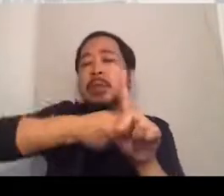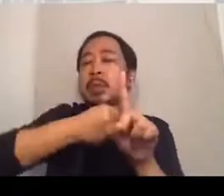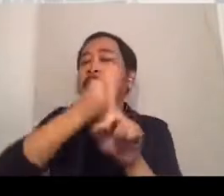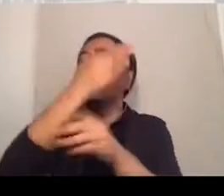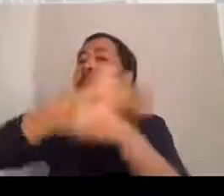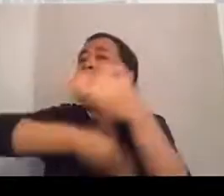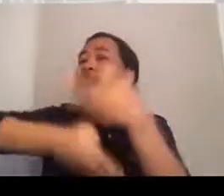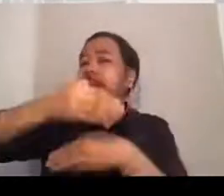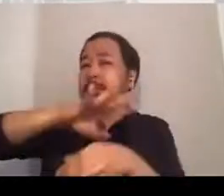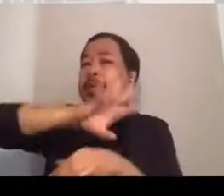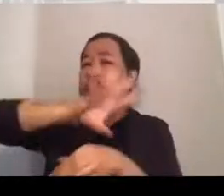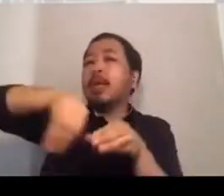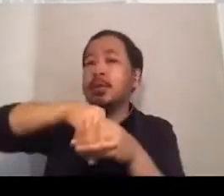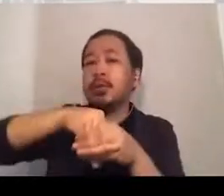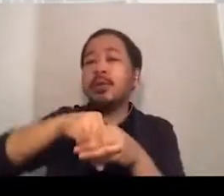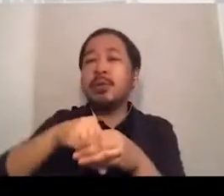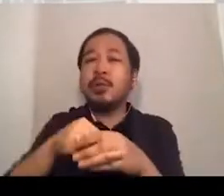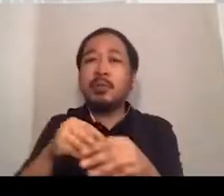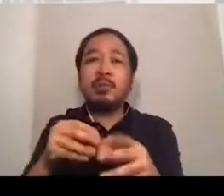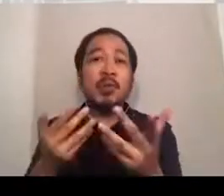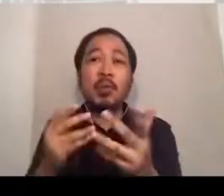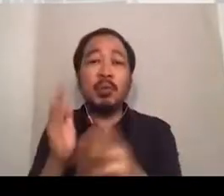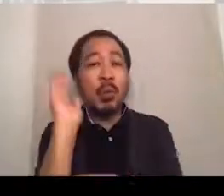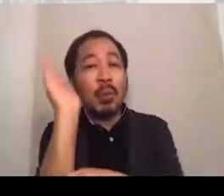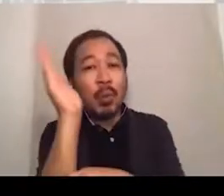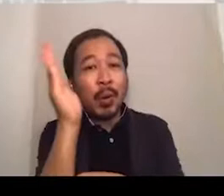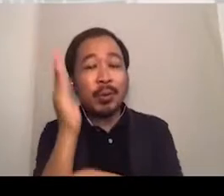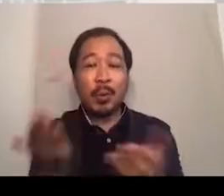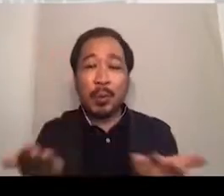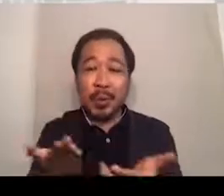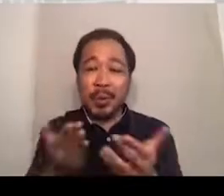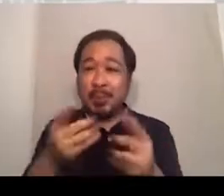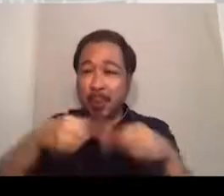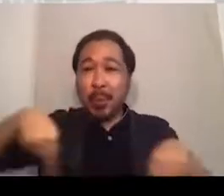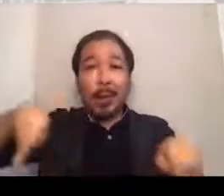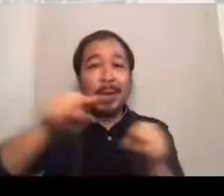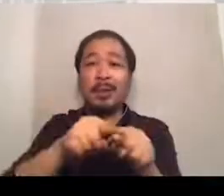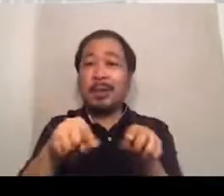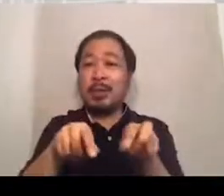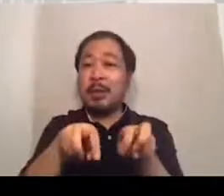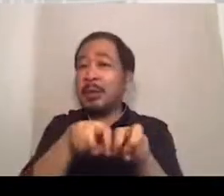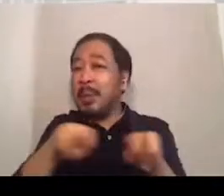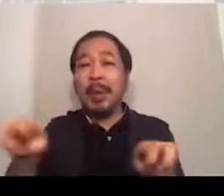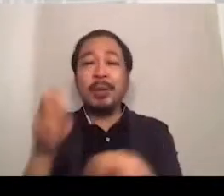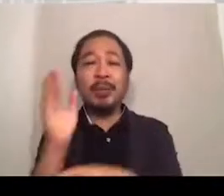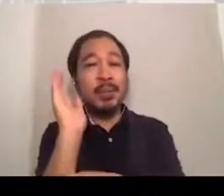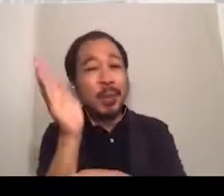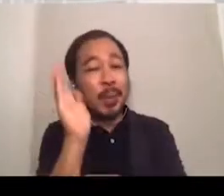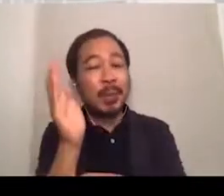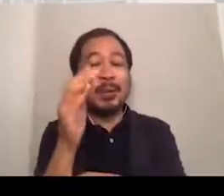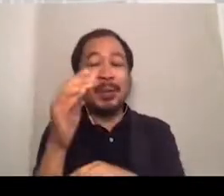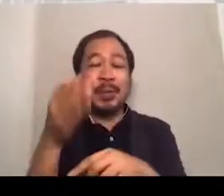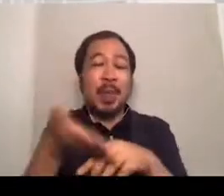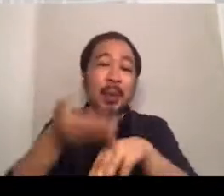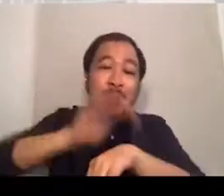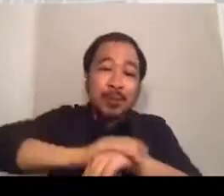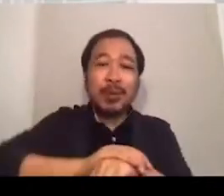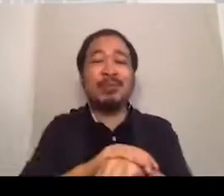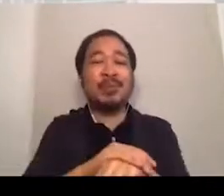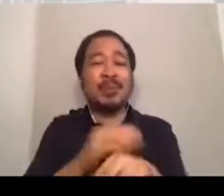or have been remembered, but now is definitely our opportunity to accelerate disability inclusion